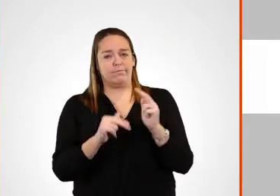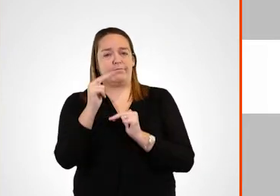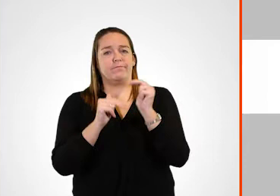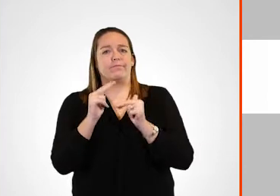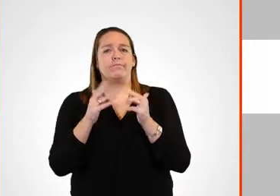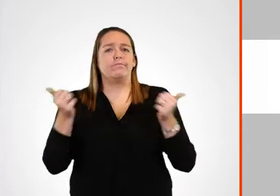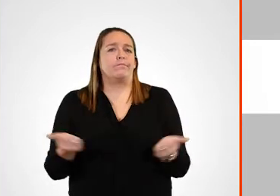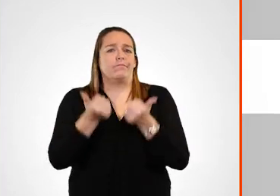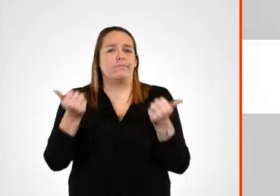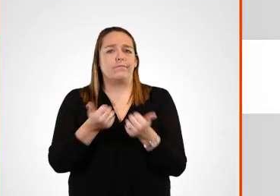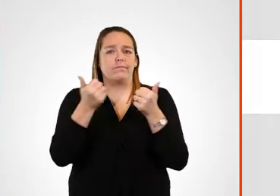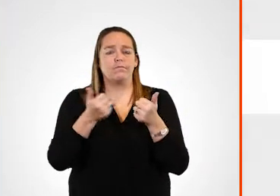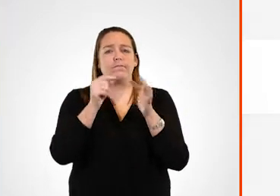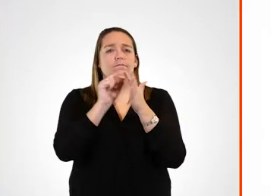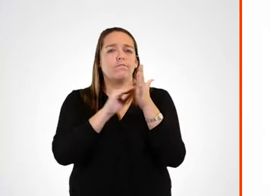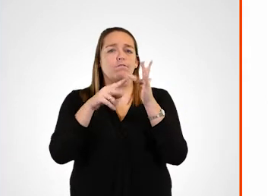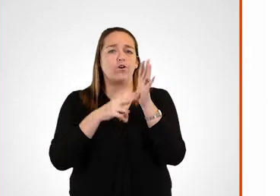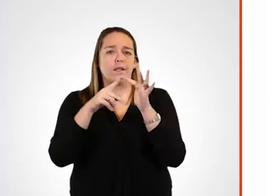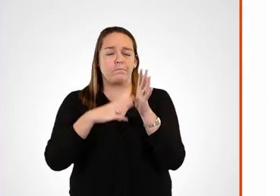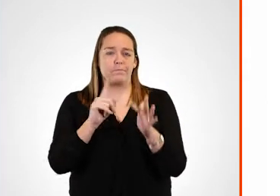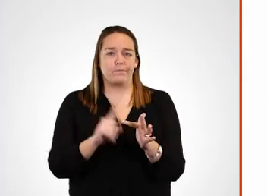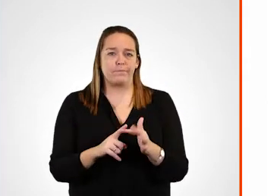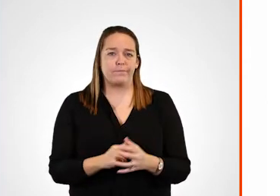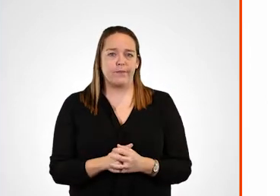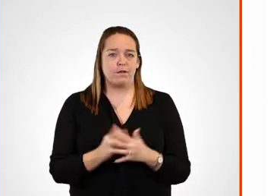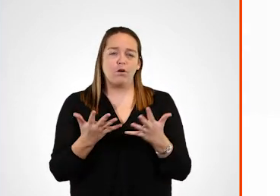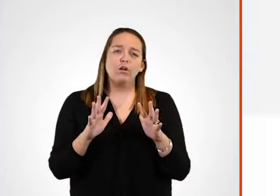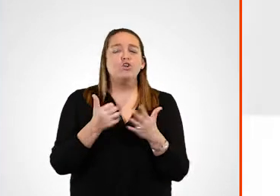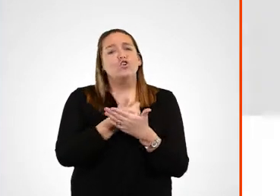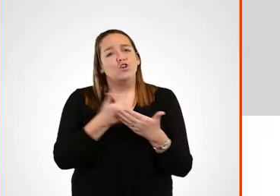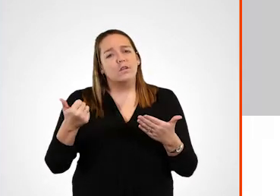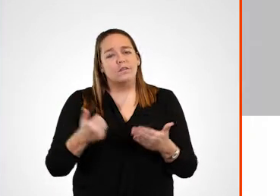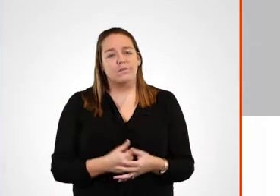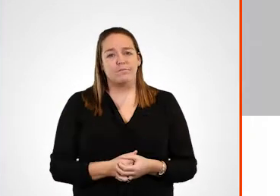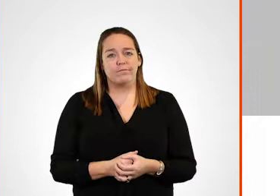or inventory of phonemes at least hypothetically, but speech intervention